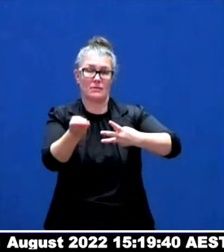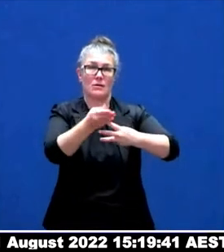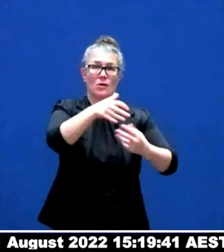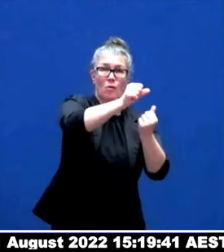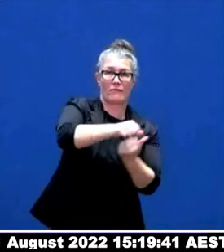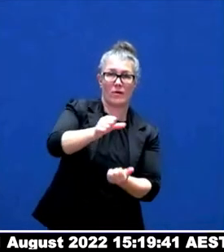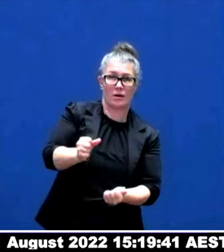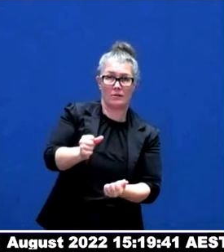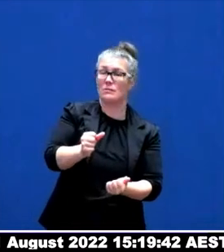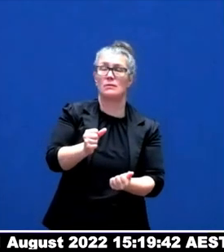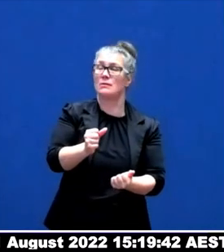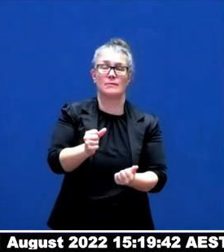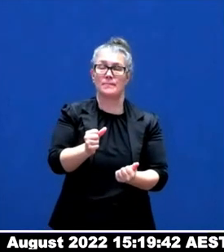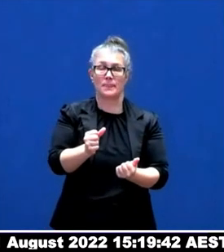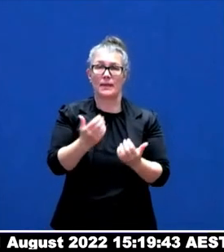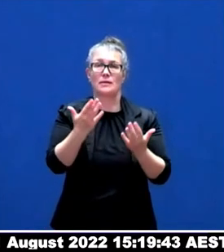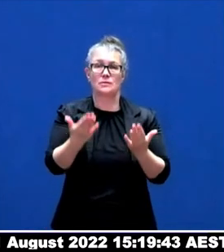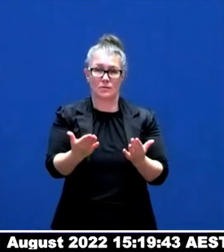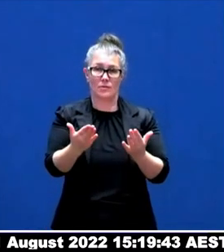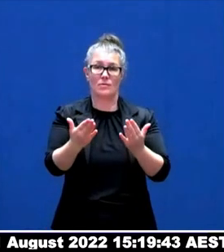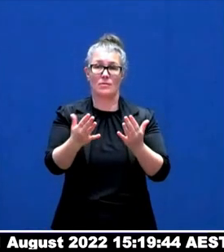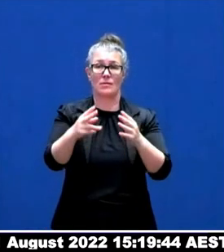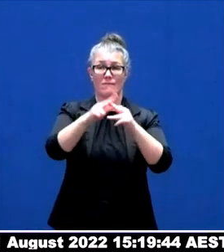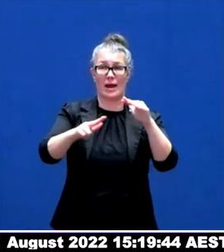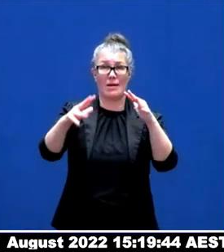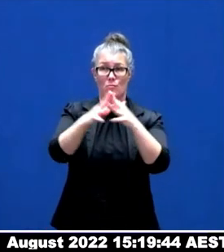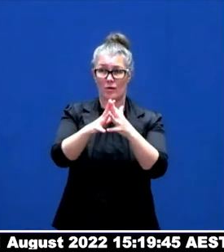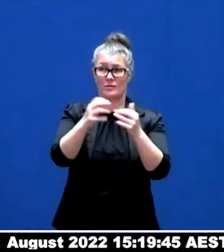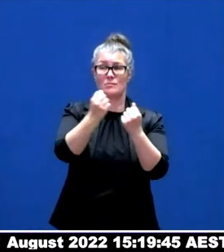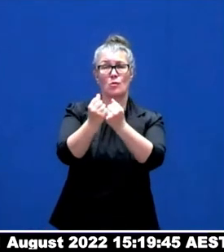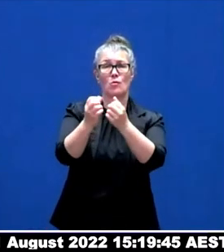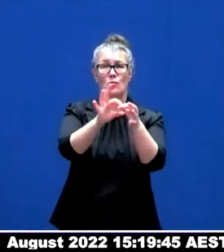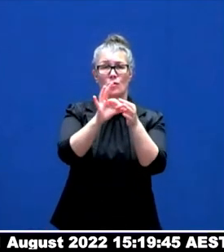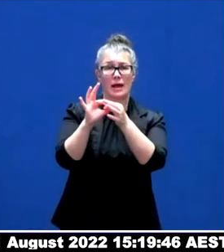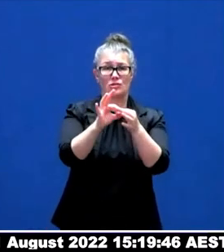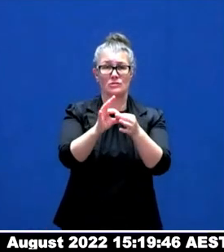In the framework for support coordination, it outlines what skills and qualifications we